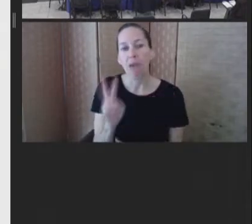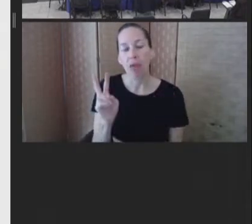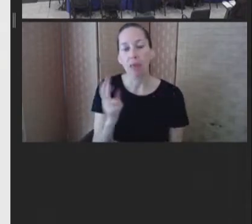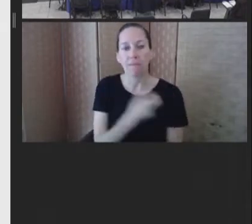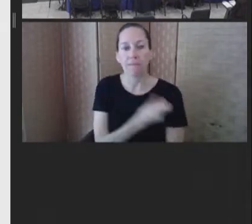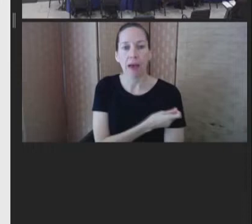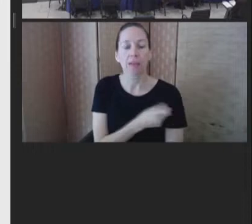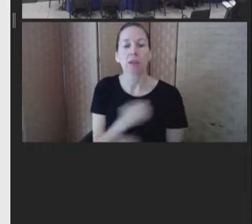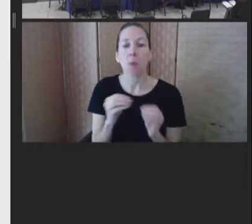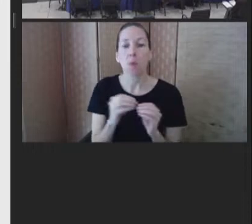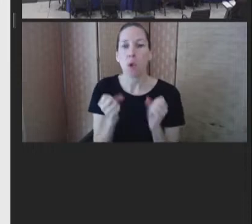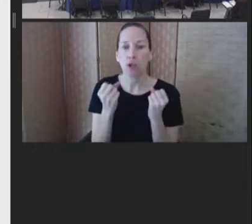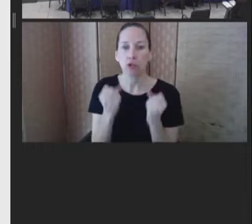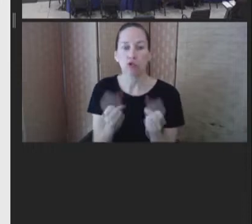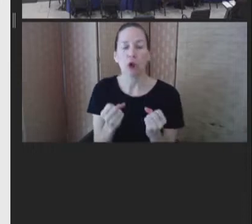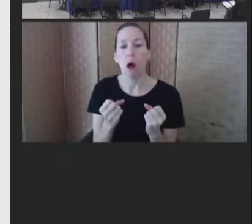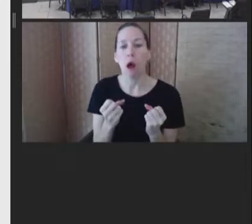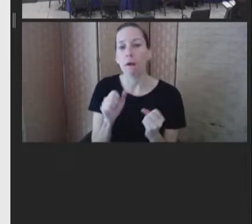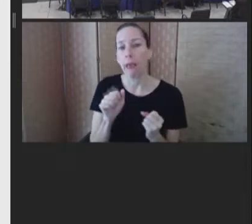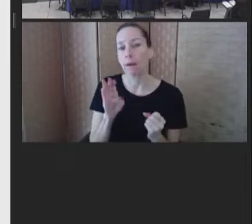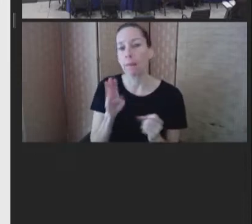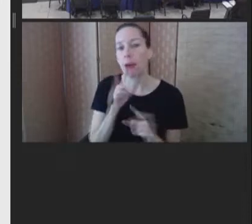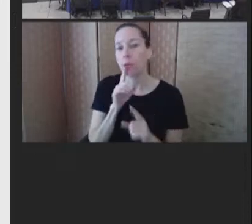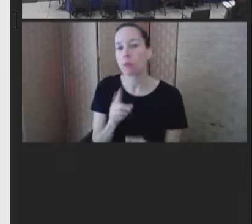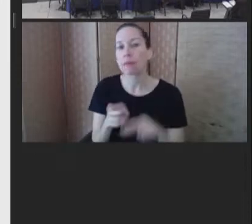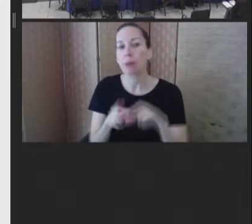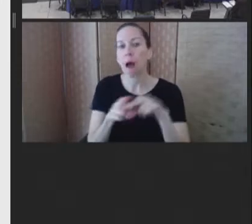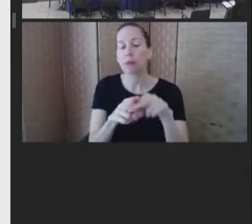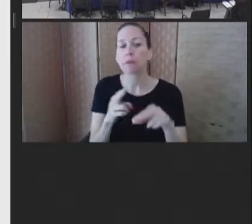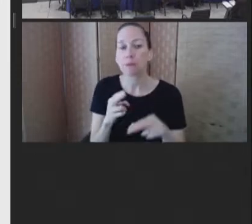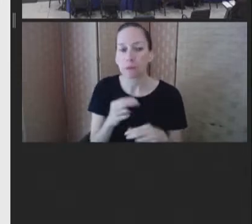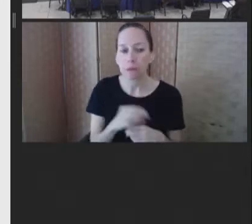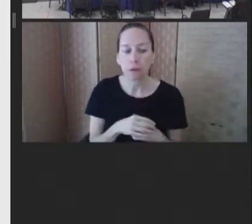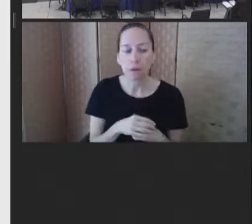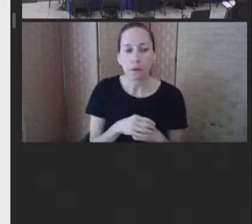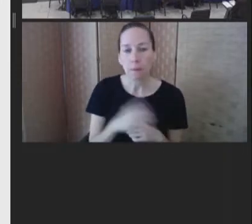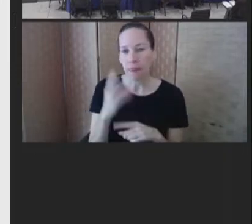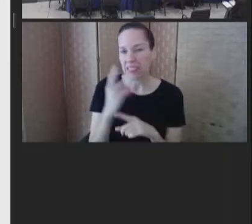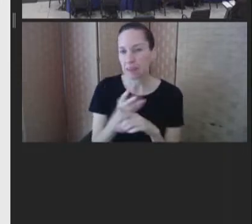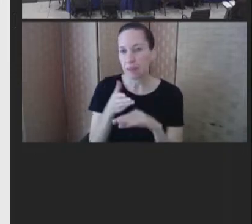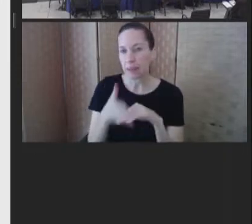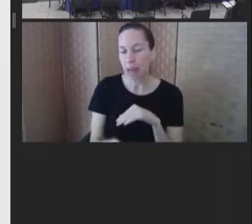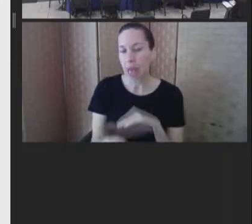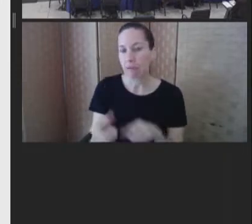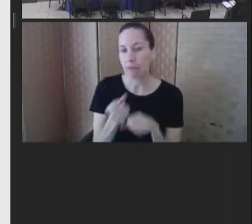noted against both ancestral and beta strains six months after the boost. Next slide.